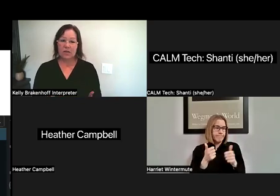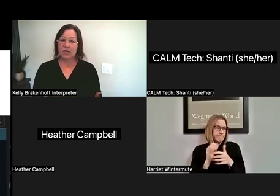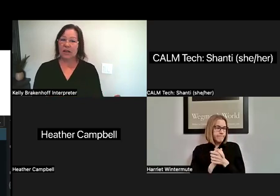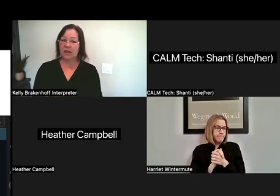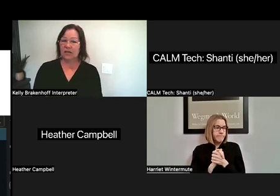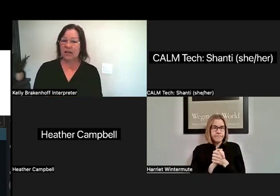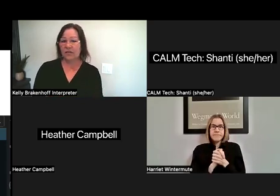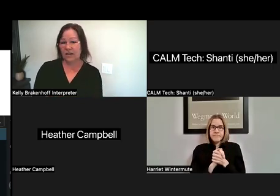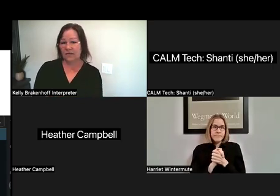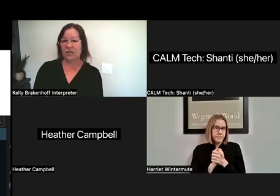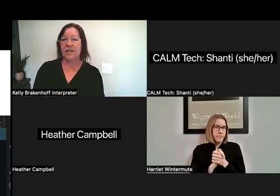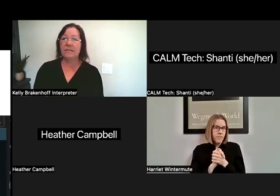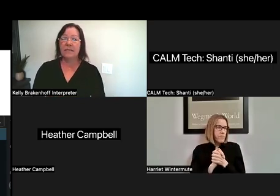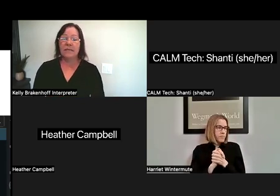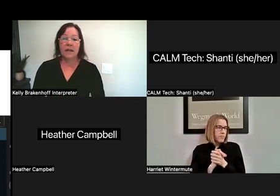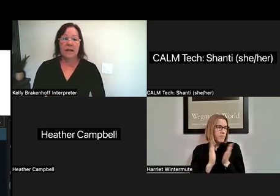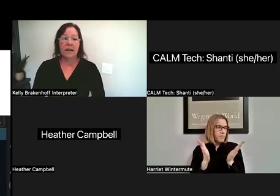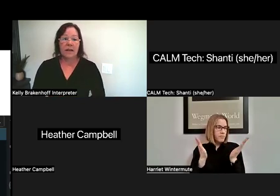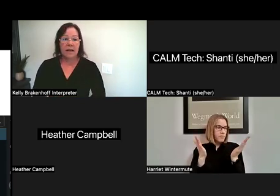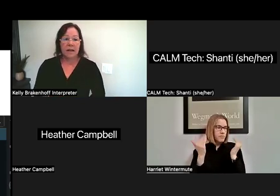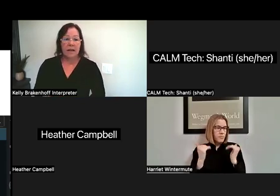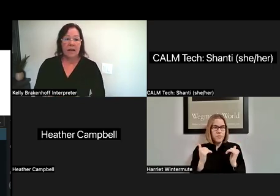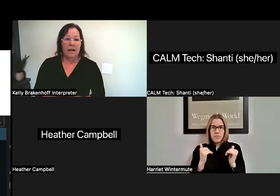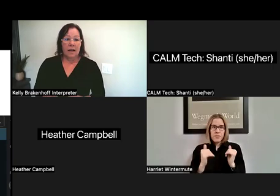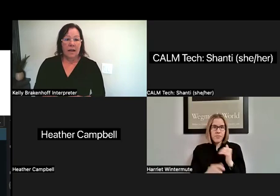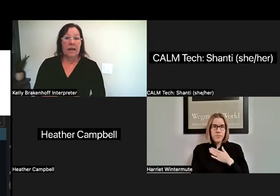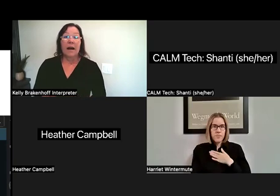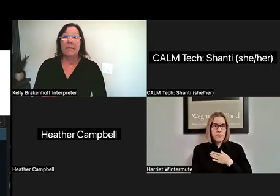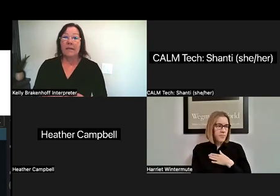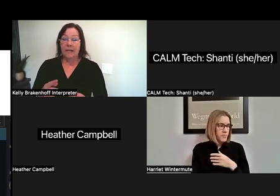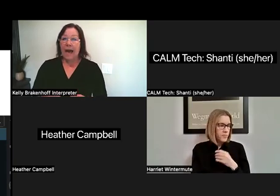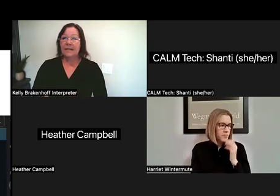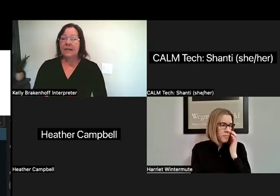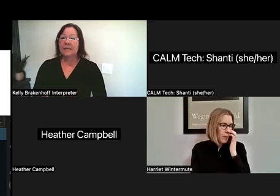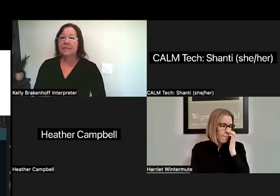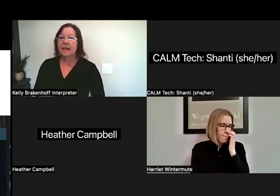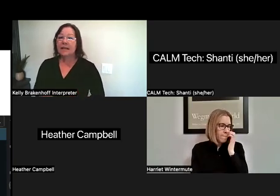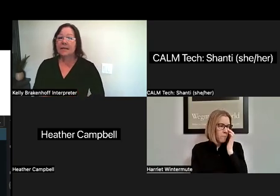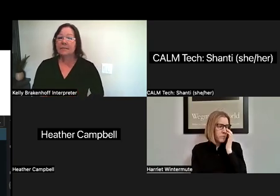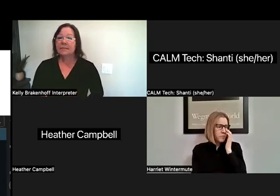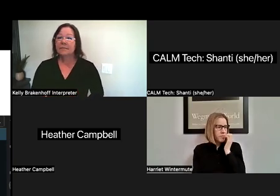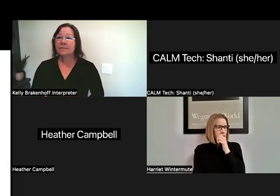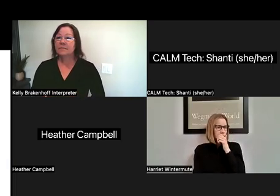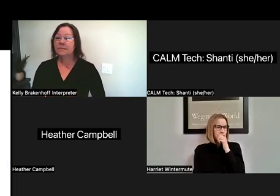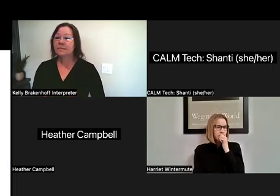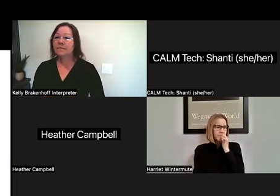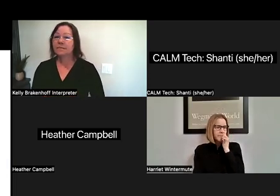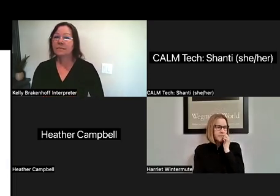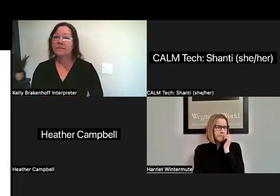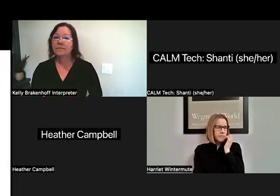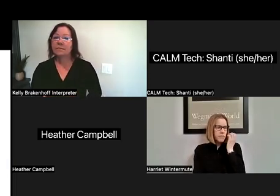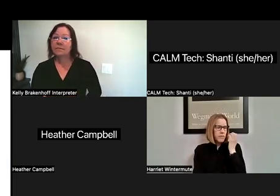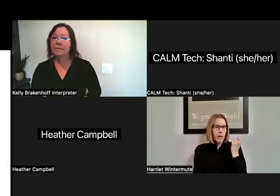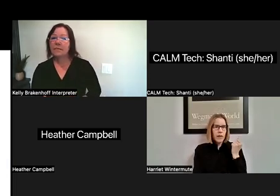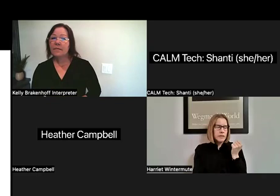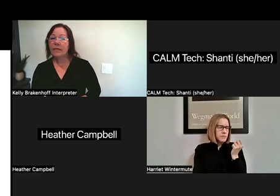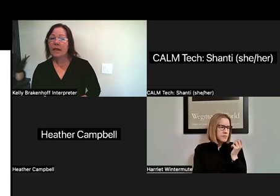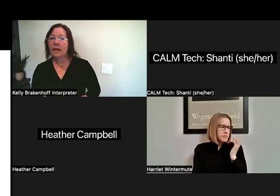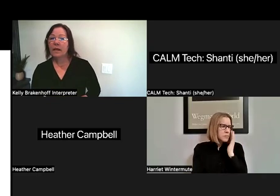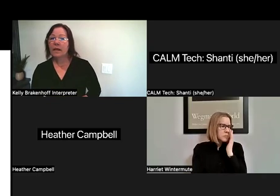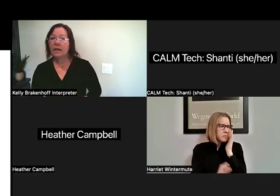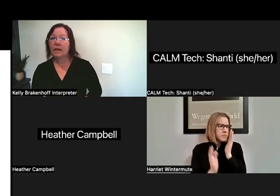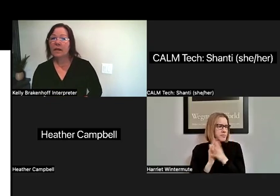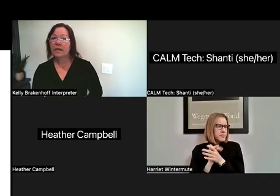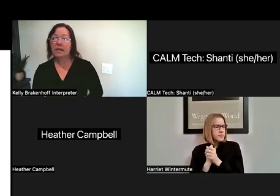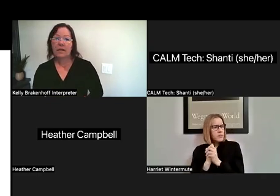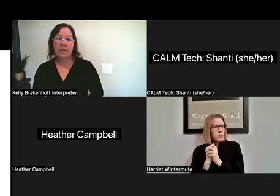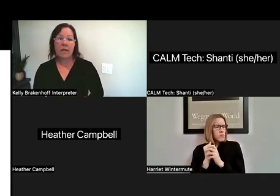you could use the free version. Last, next.